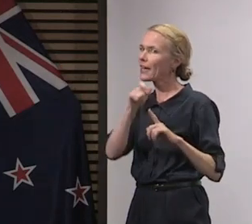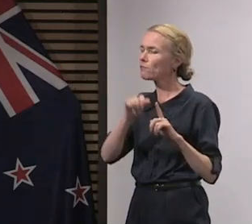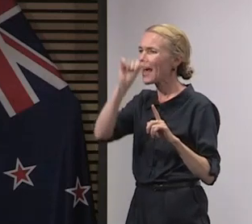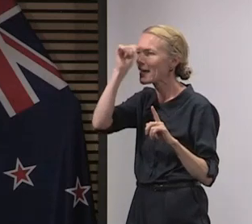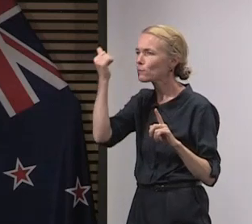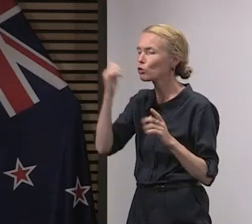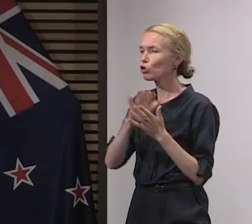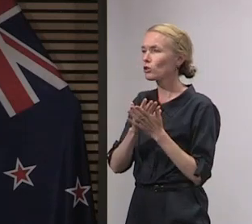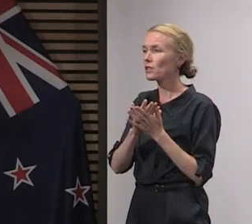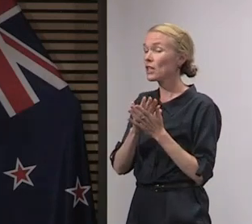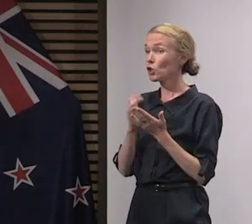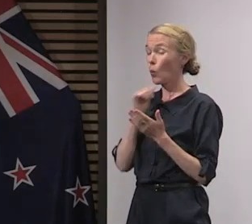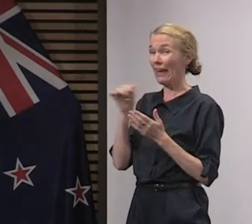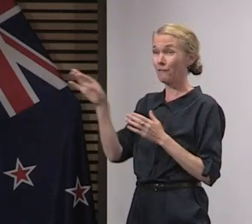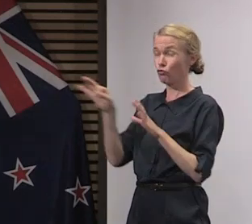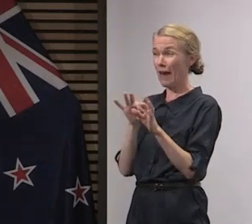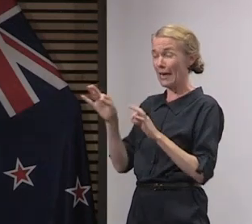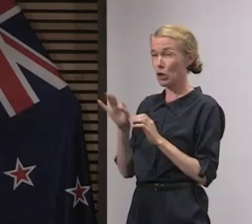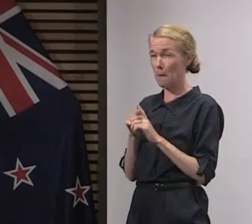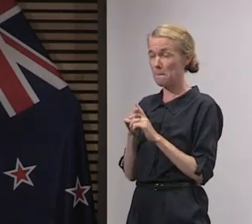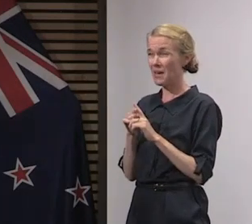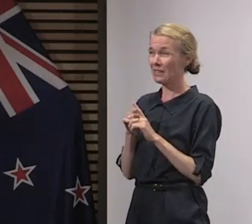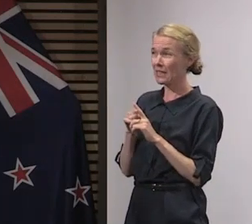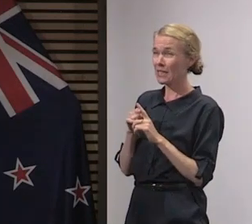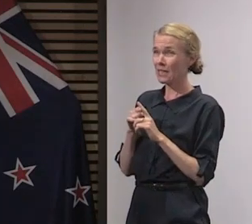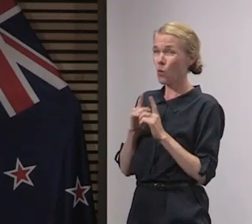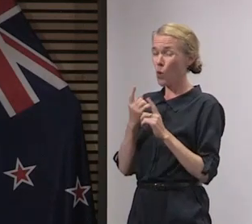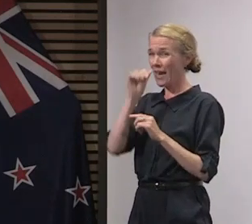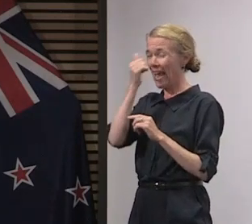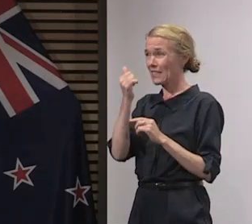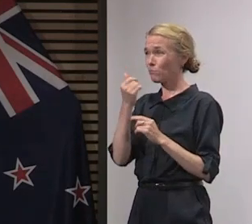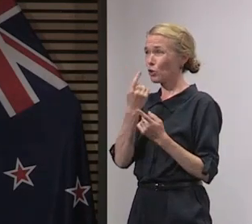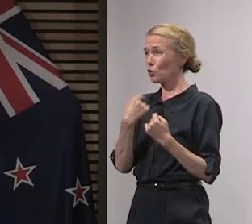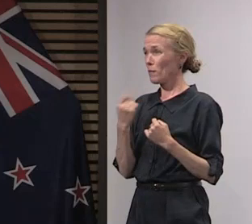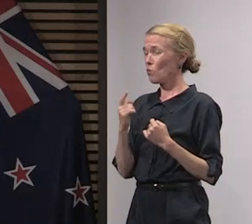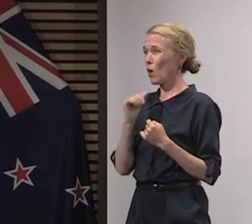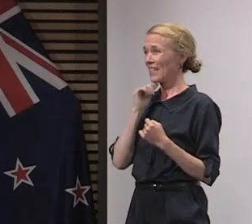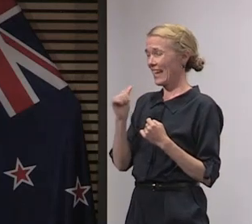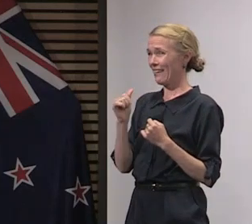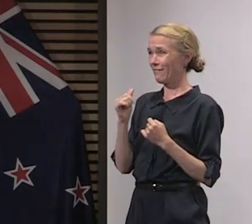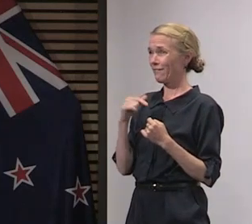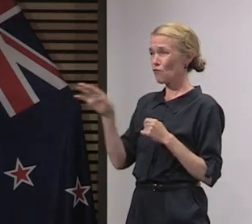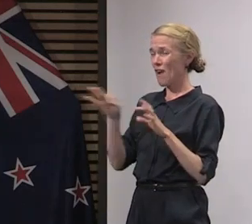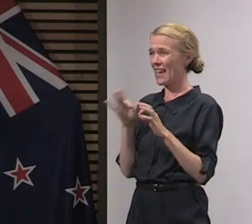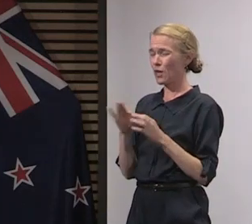a number of epidemiologists here and in Australia this